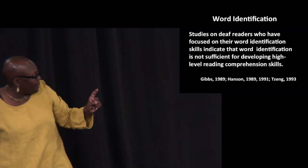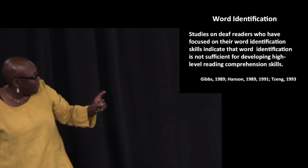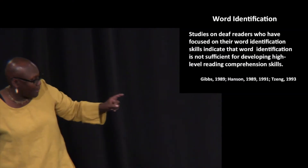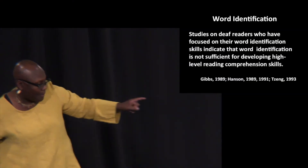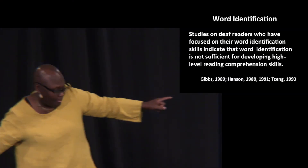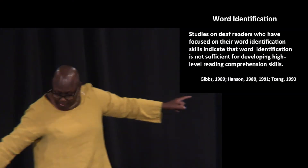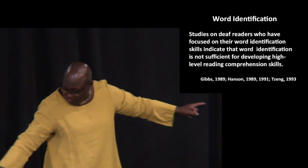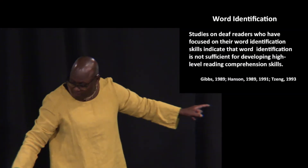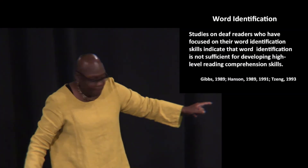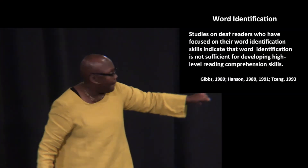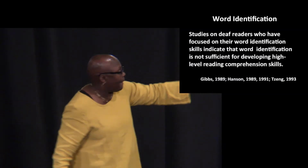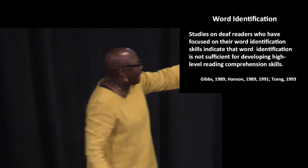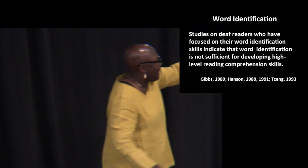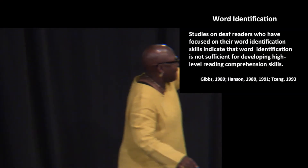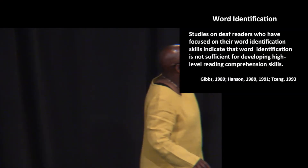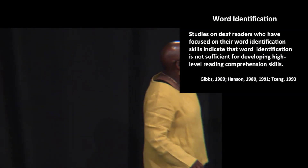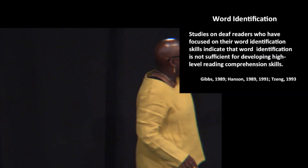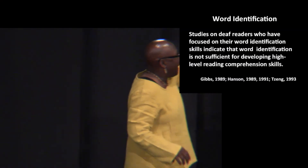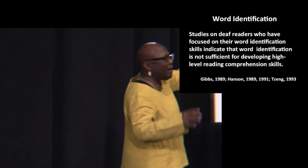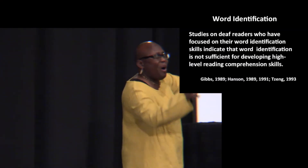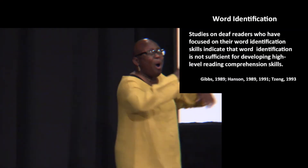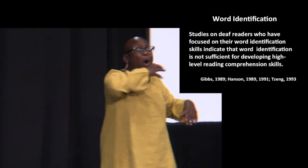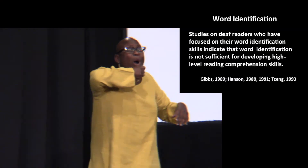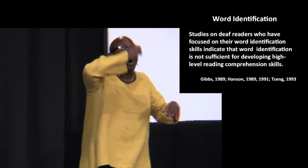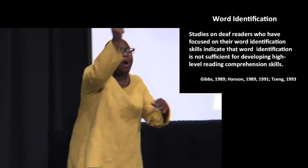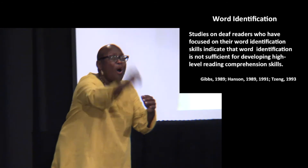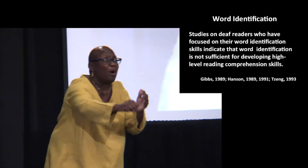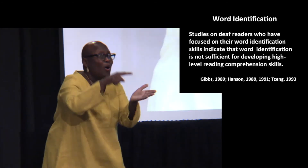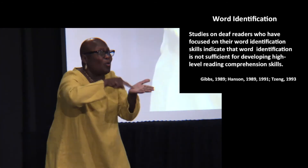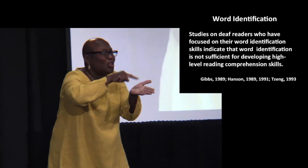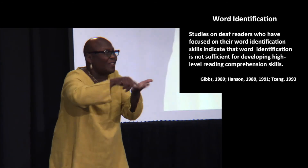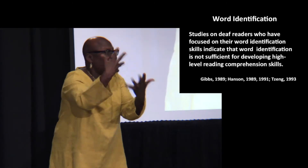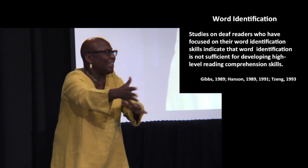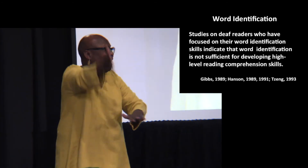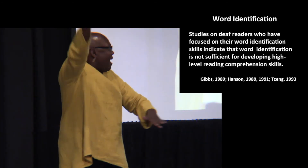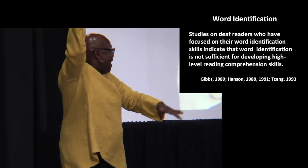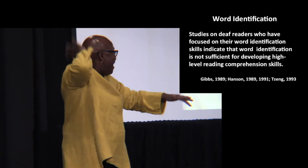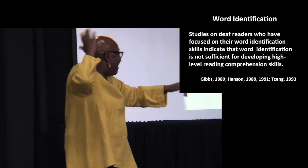There are more and more deaf researchers out there. We have lots of research